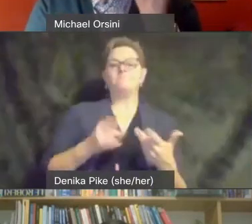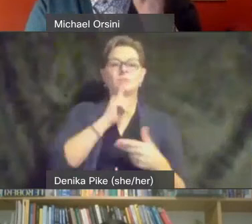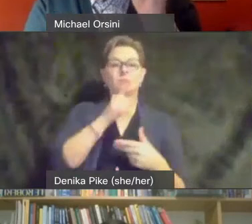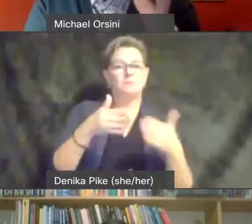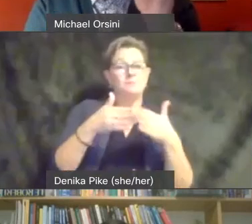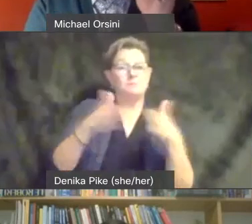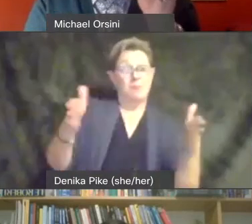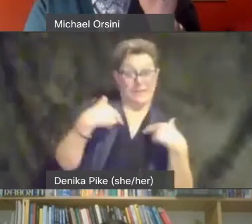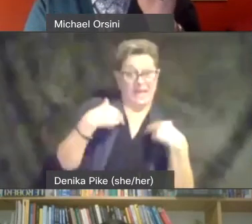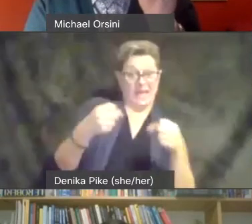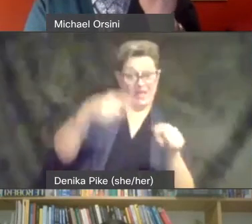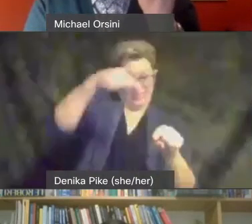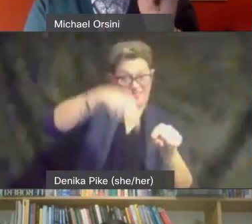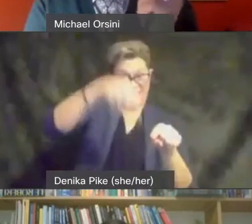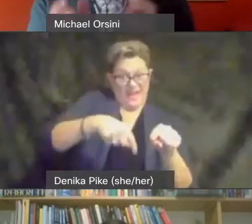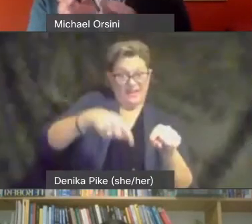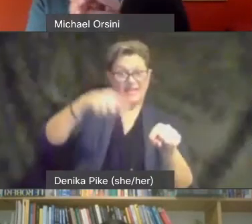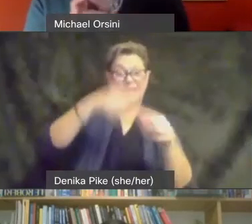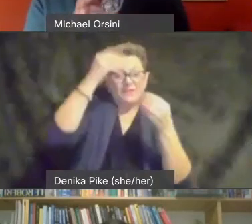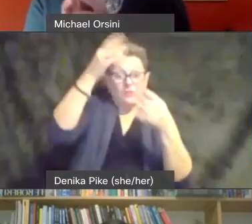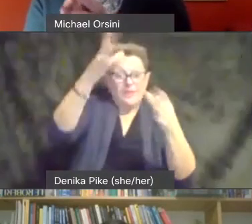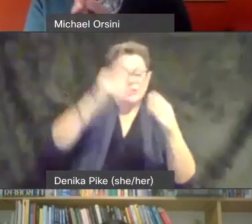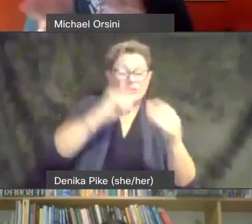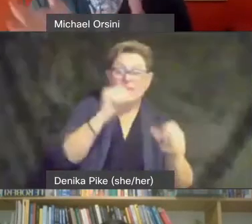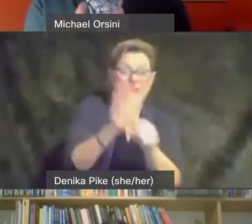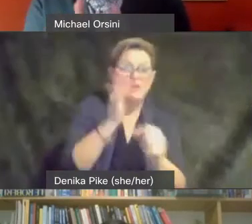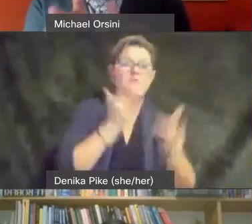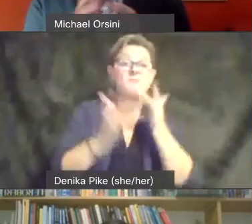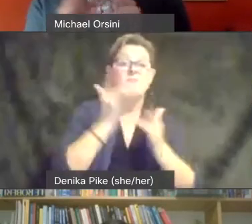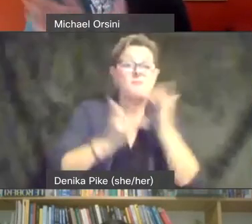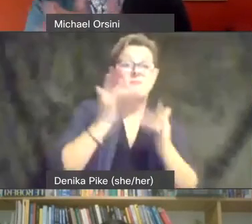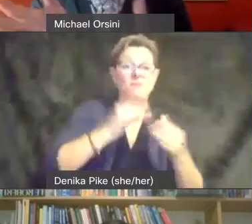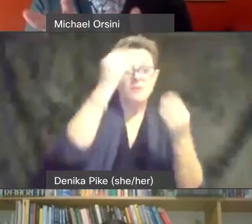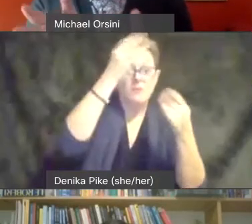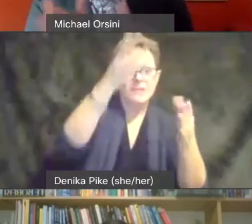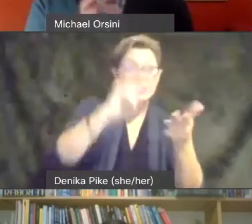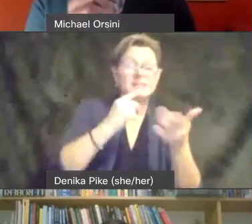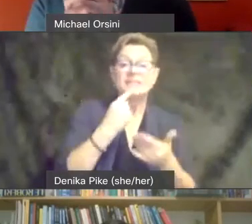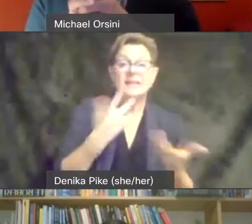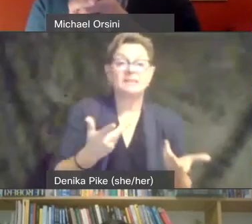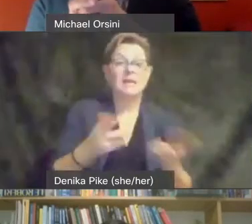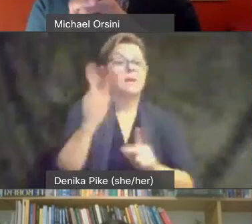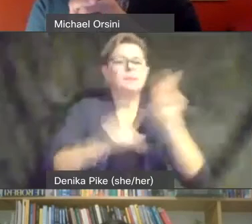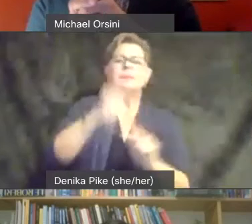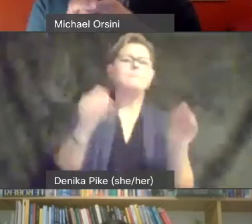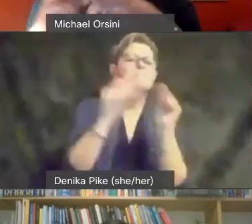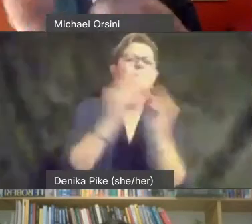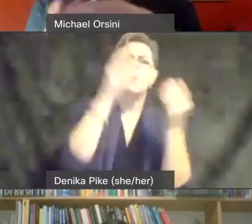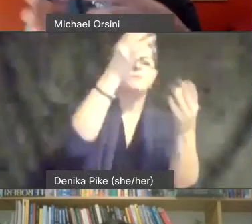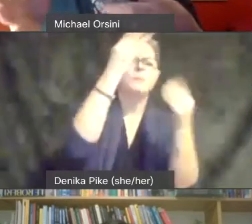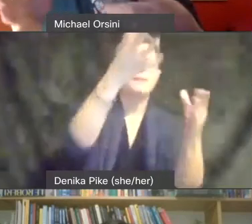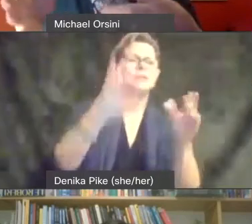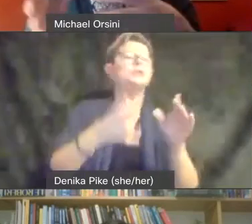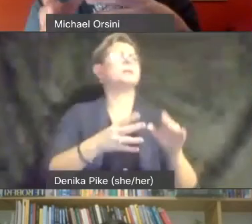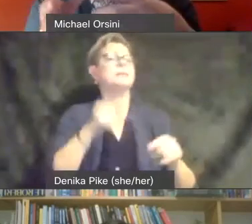but this sort of information deficit model that folks just need more information and they'll make a sound decision has been shown to be colossally I think,